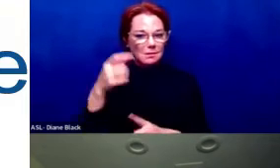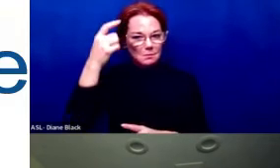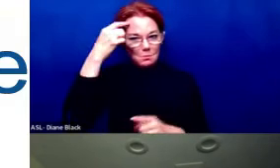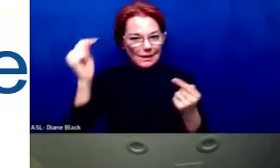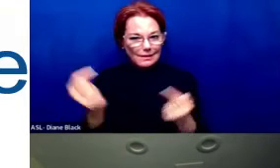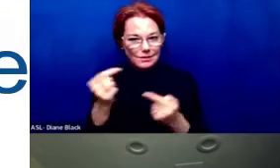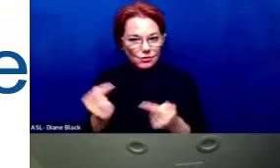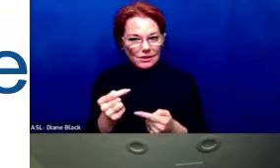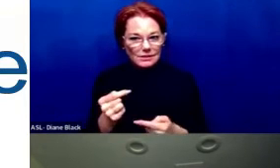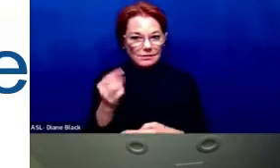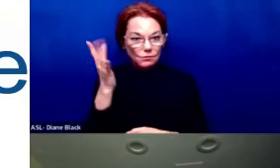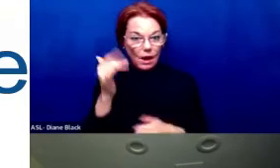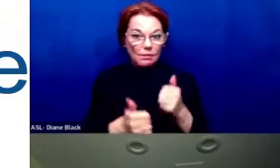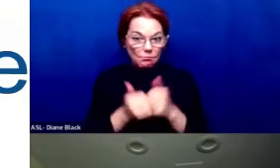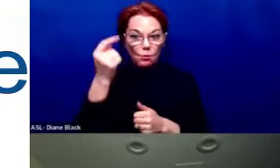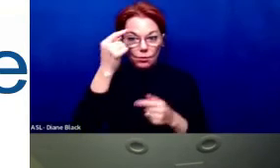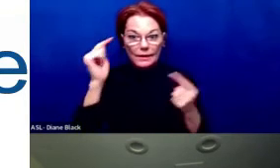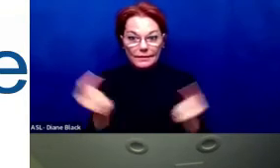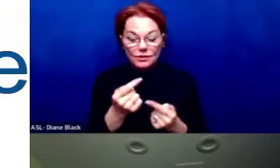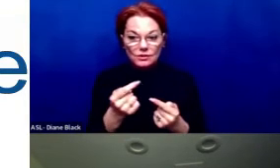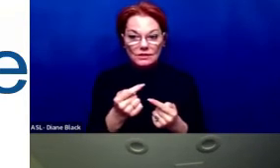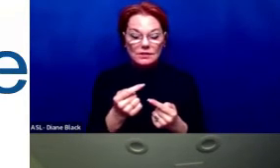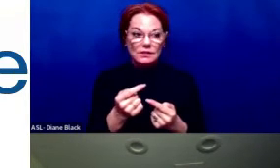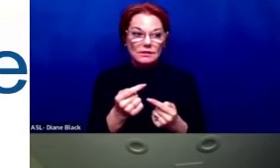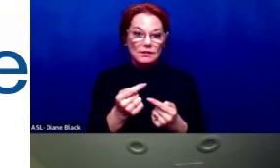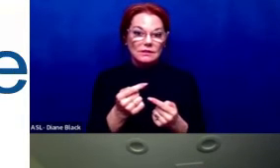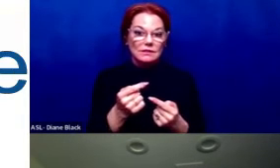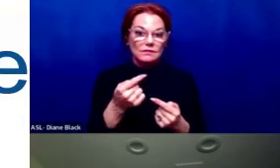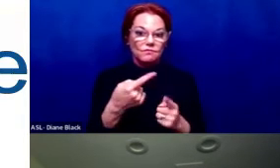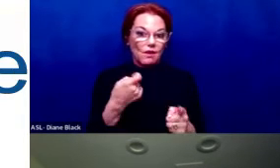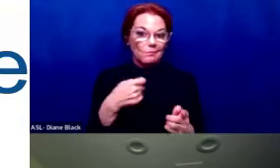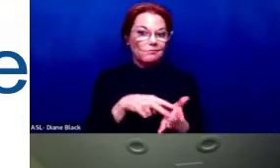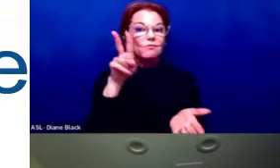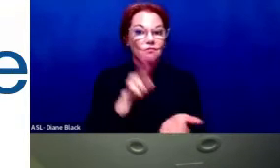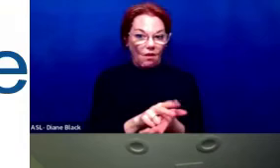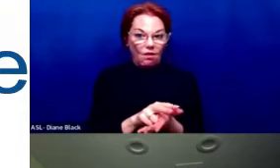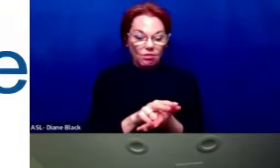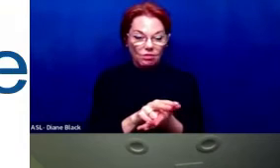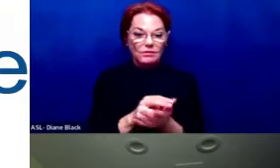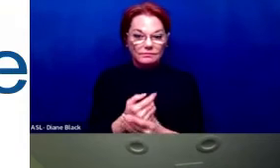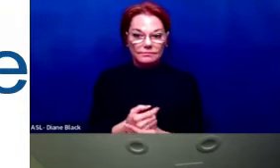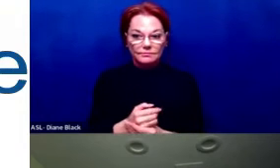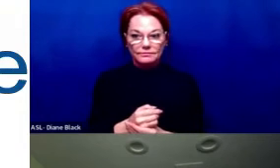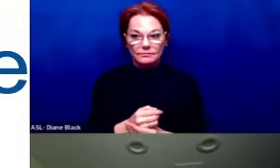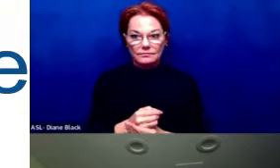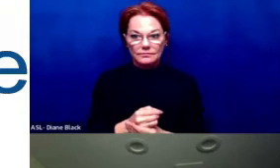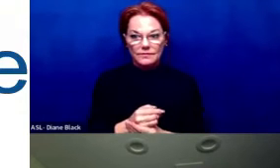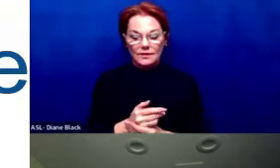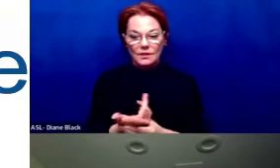injuries are caused most concussions are caused by falls. So you know, just just maintaining balance and